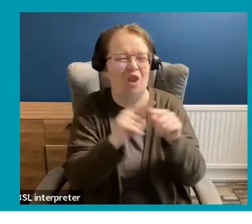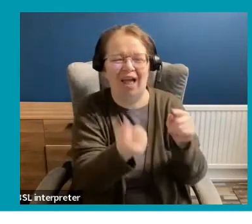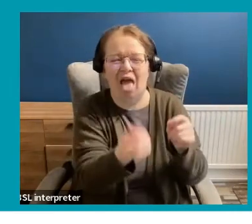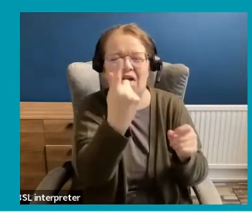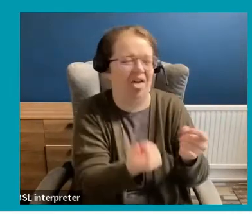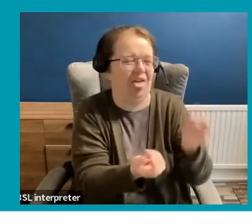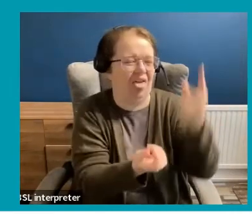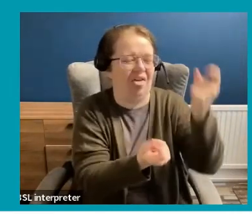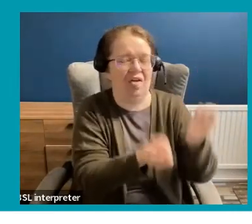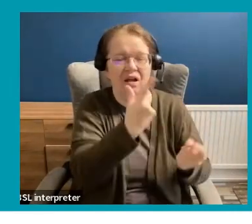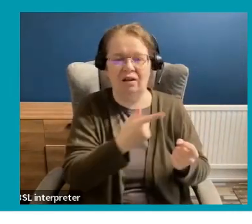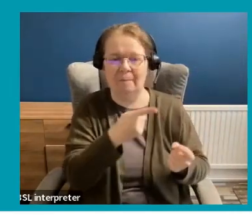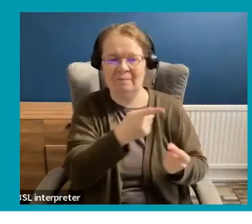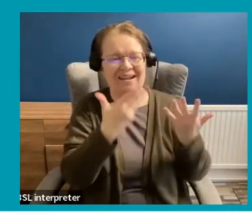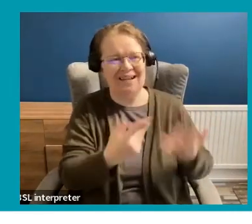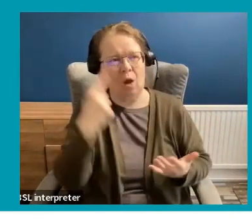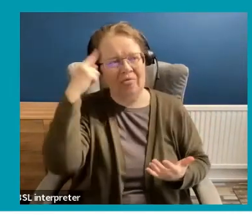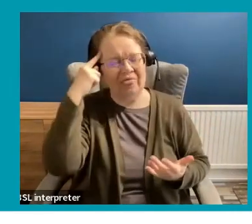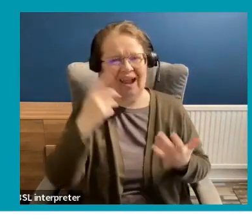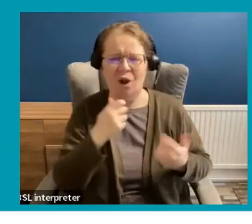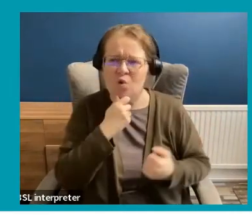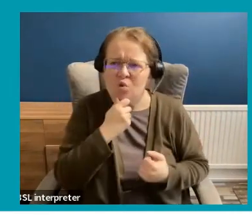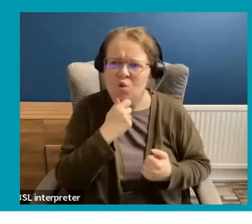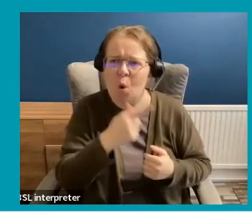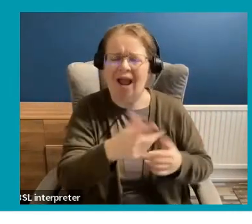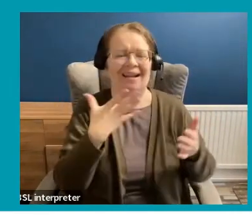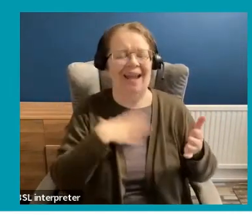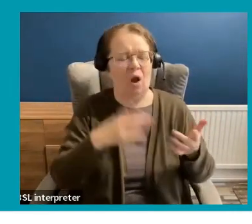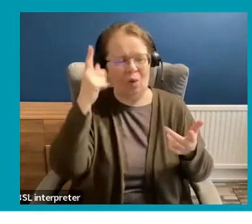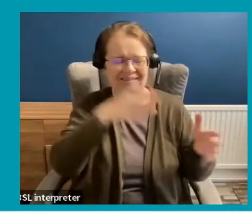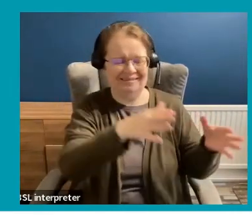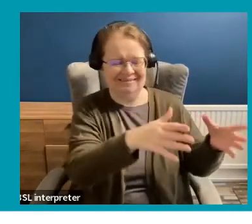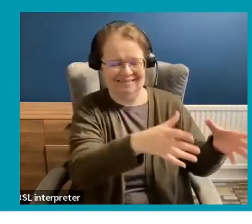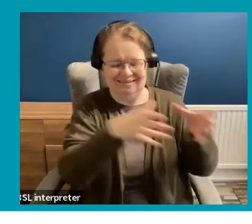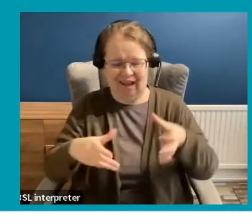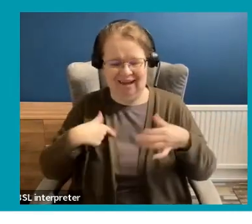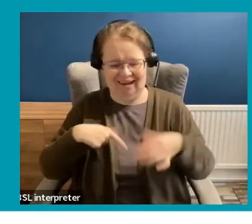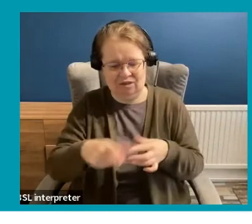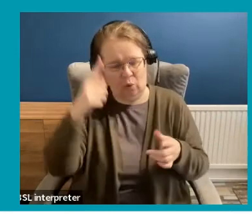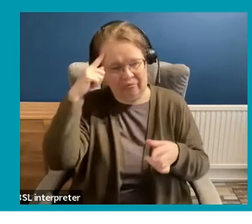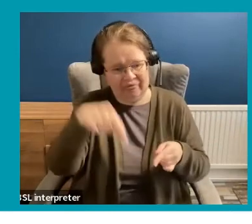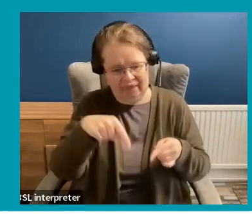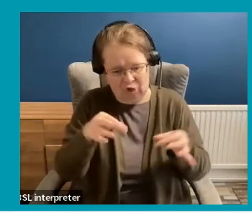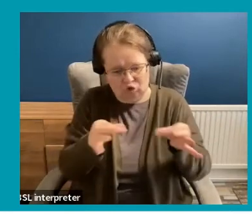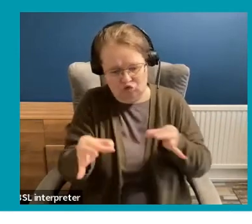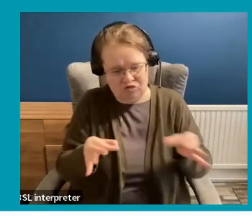I suppose they are now thinking more strategically about it. That kind of thing.